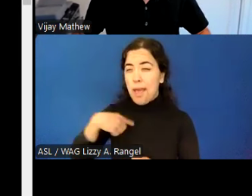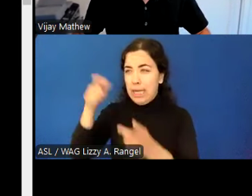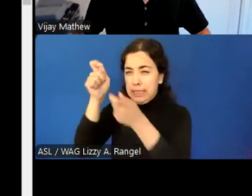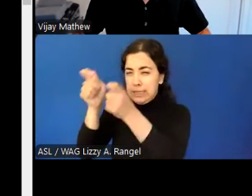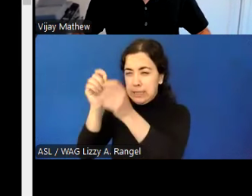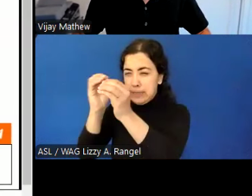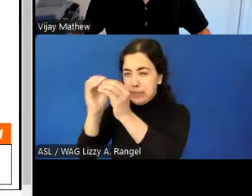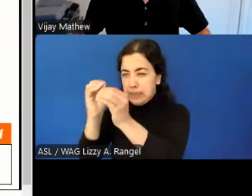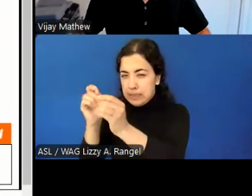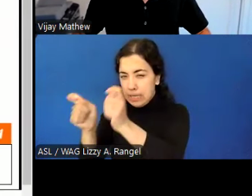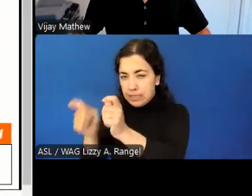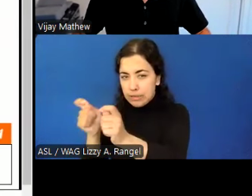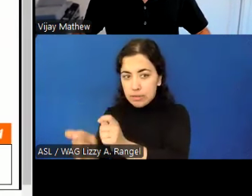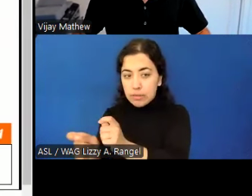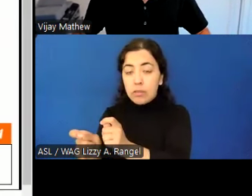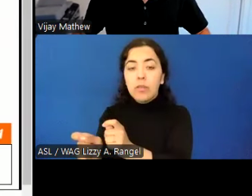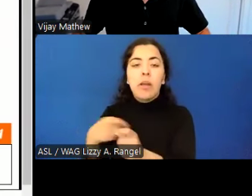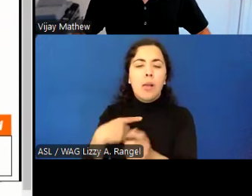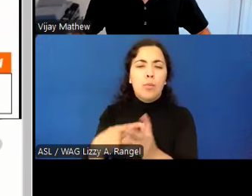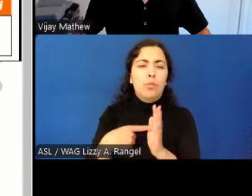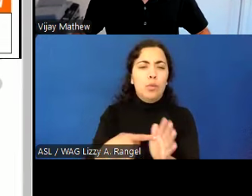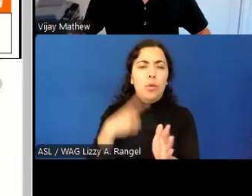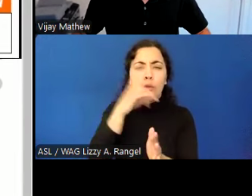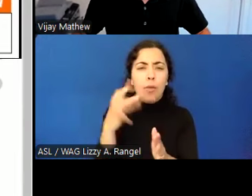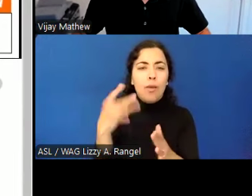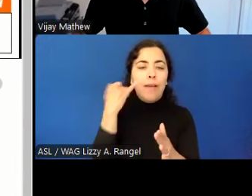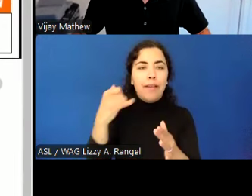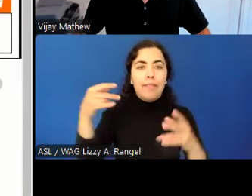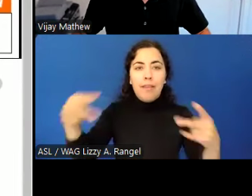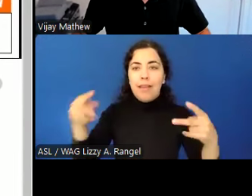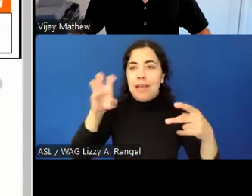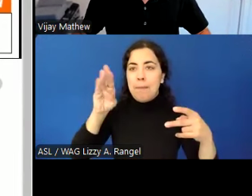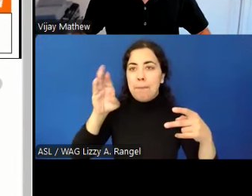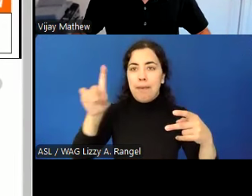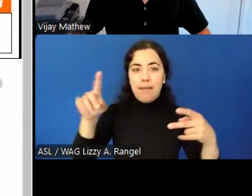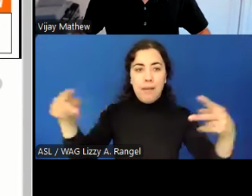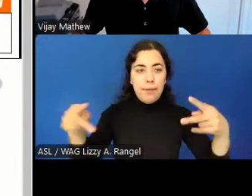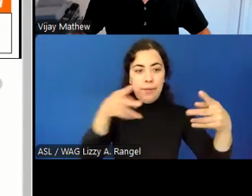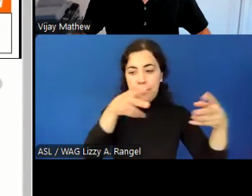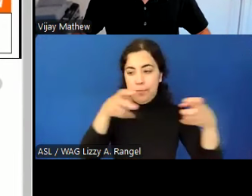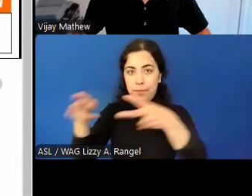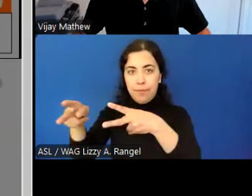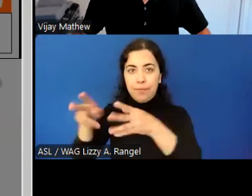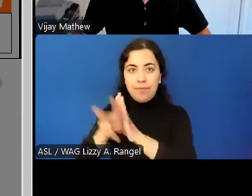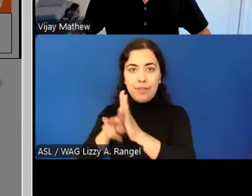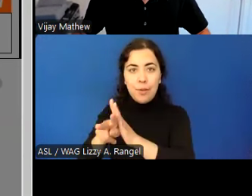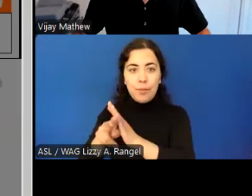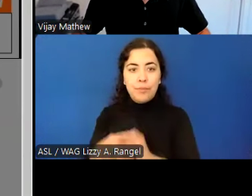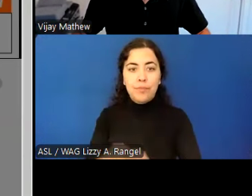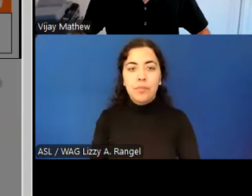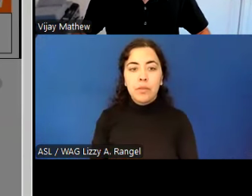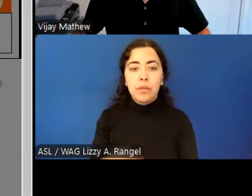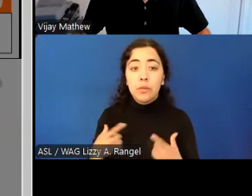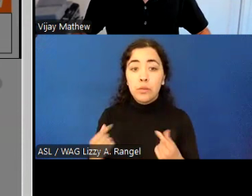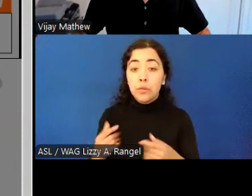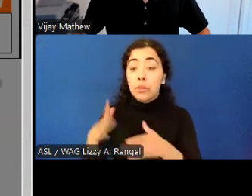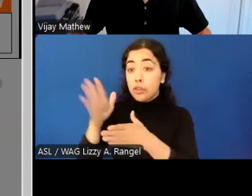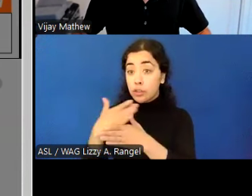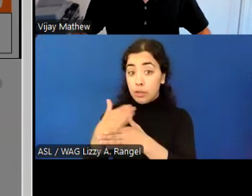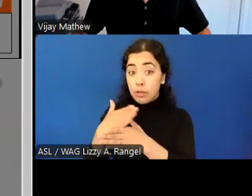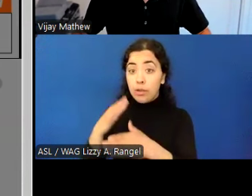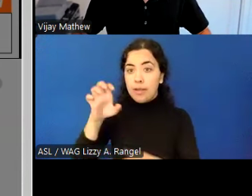what embedding this video player would be like. So I'm going to go to clicking on share, embed,